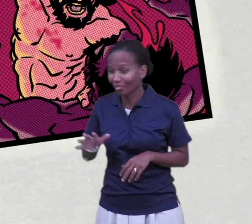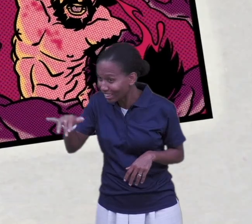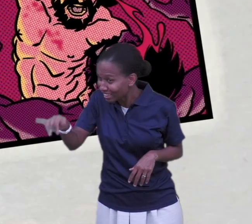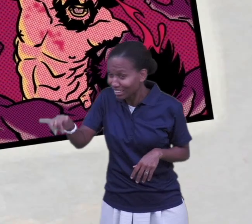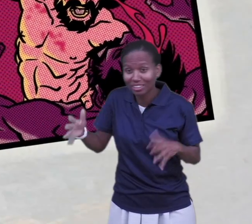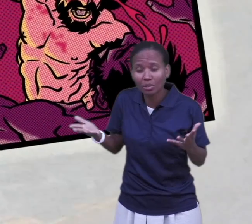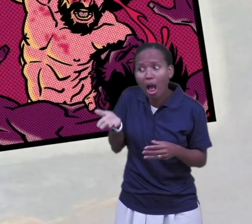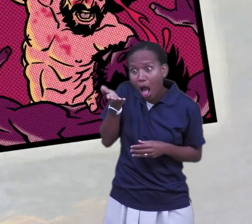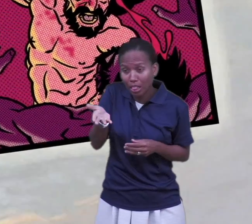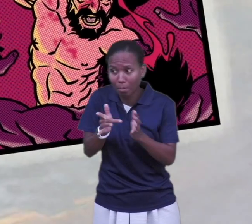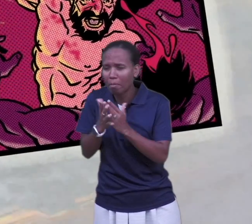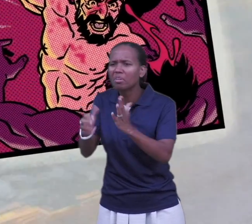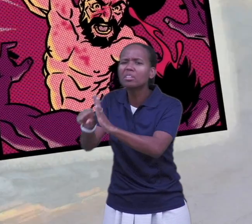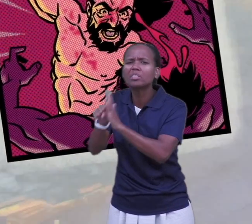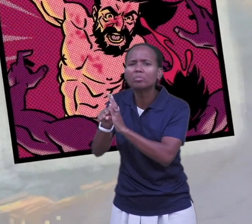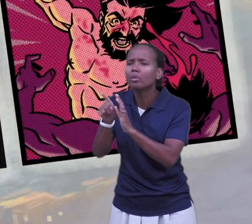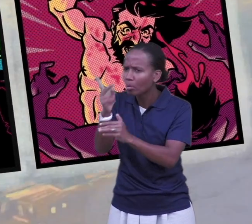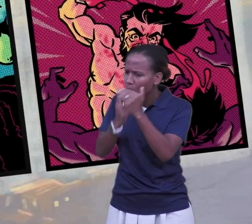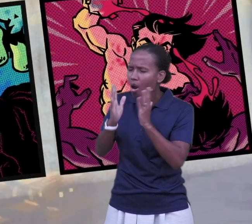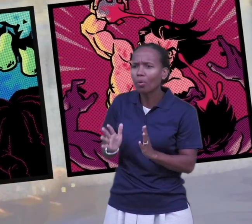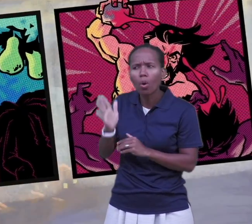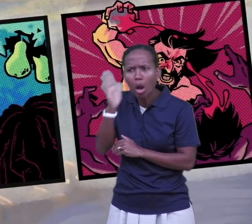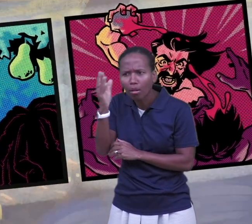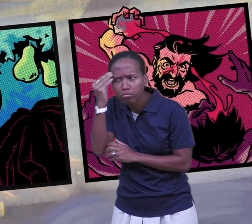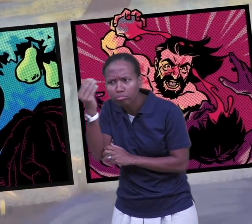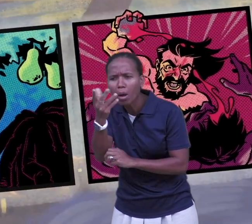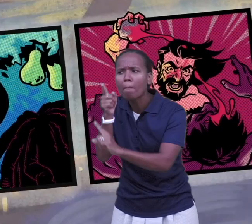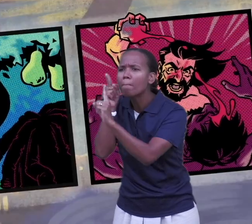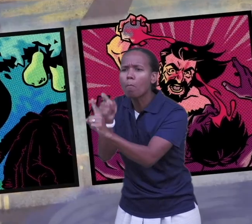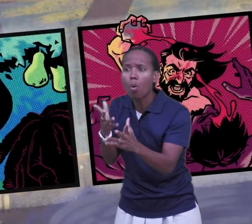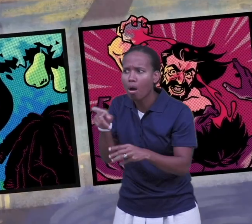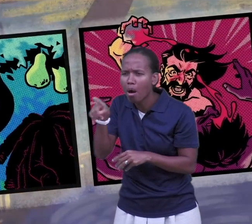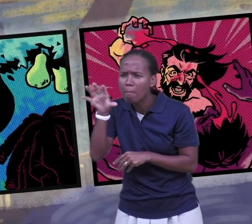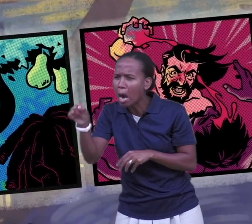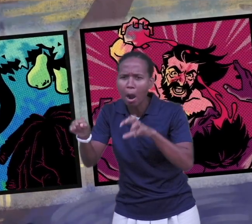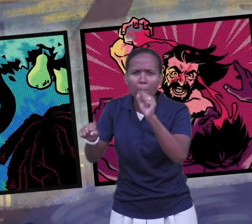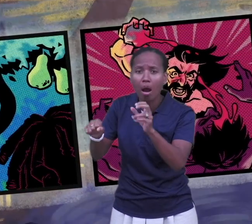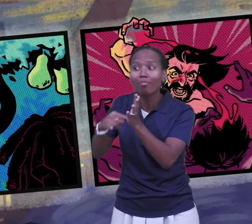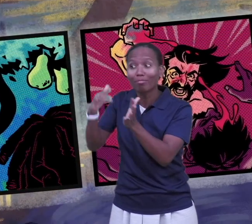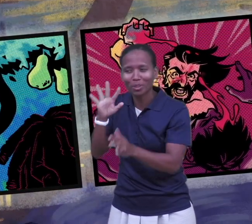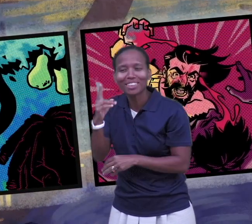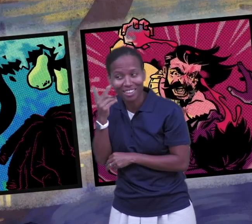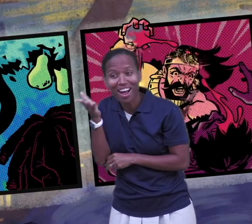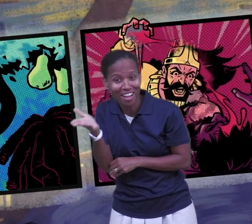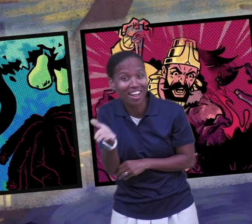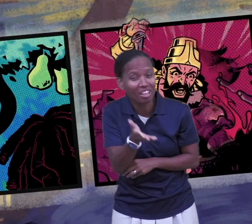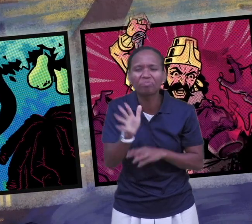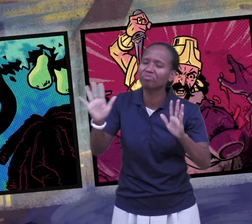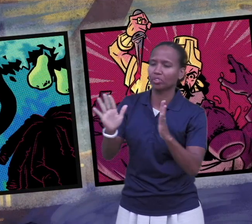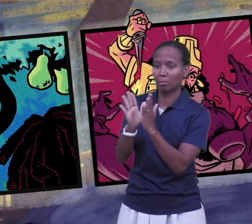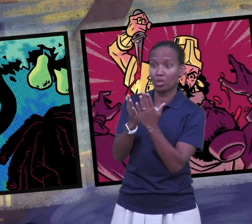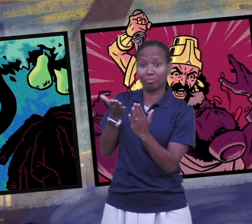Tim: Exactly. Now, sometimes a prophet will tell you what a symbol means.